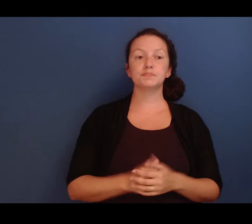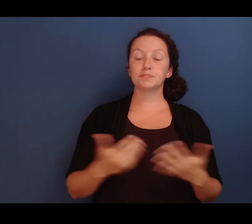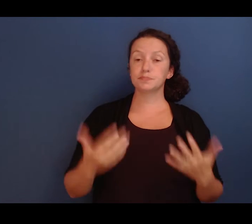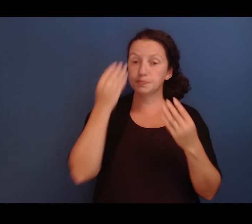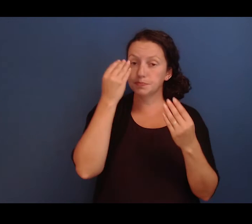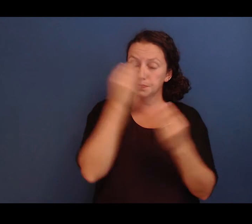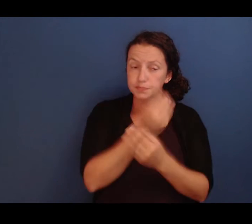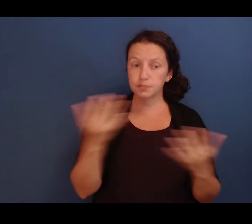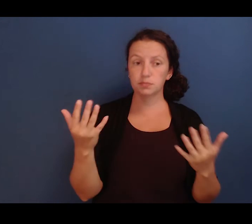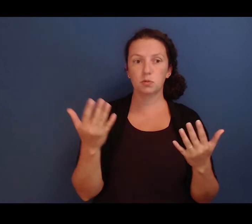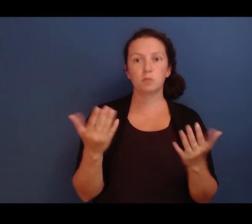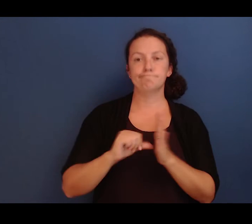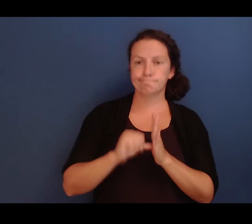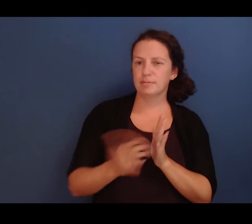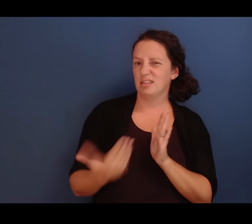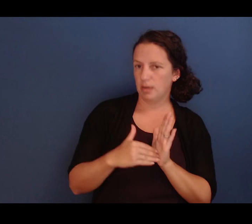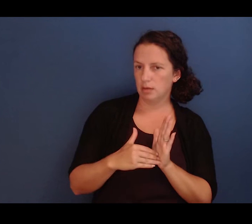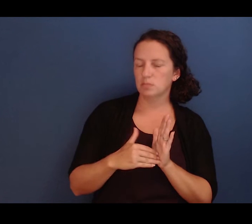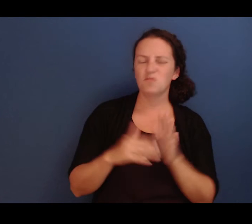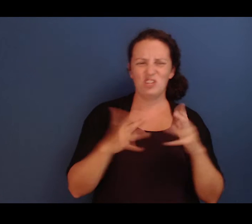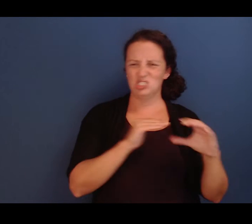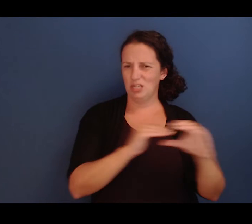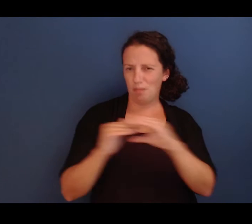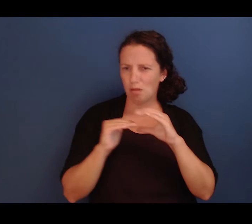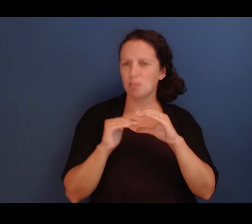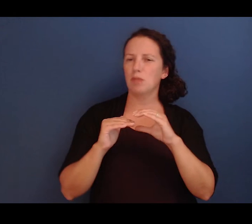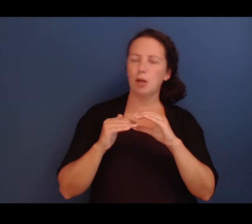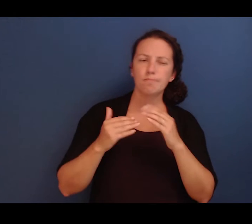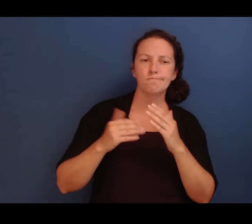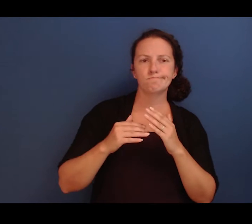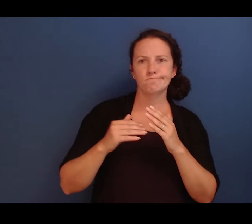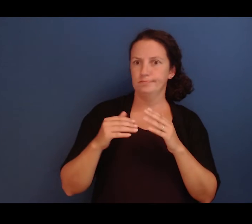to let you know again, as we have through the emails that we've sent over the last 16